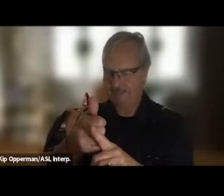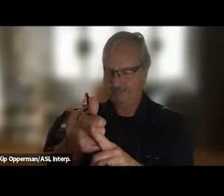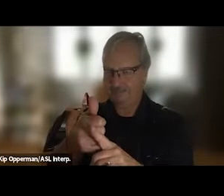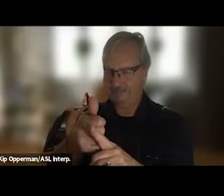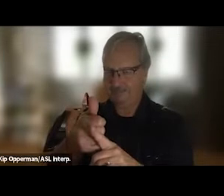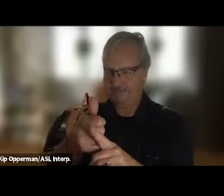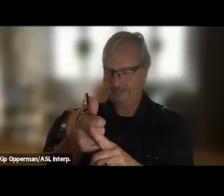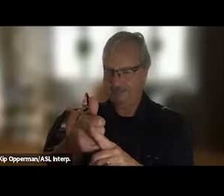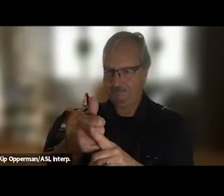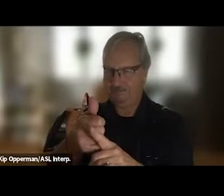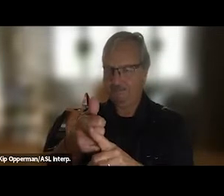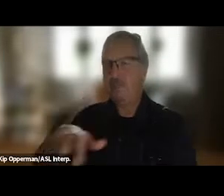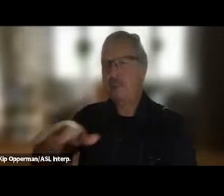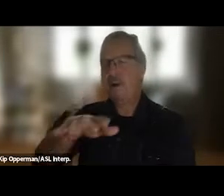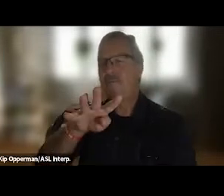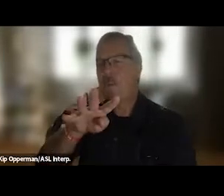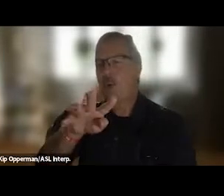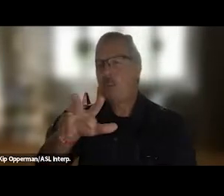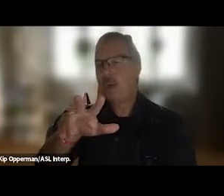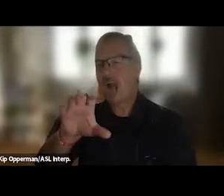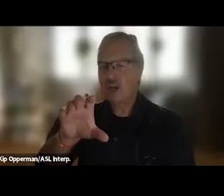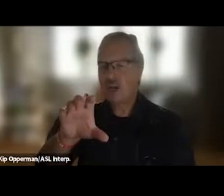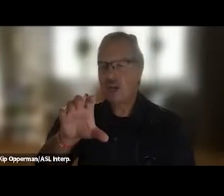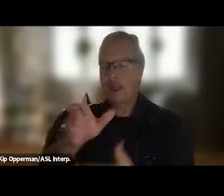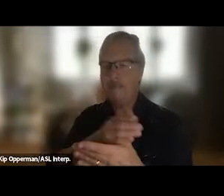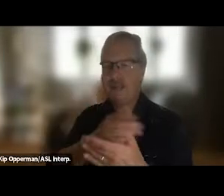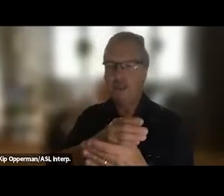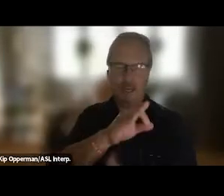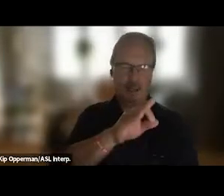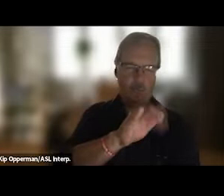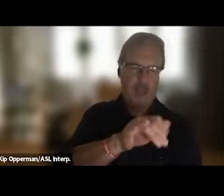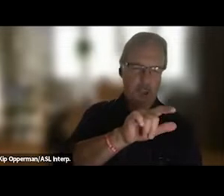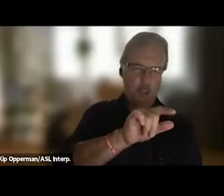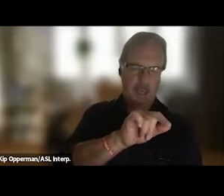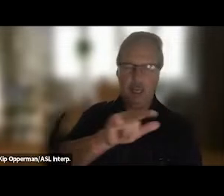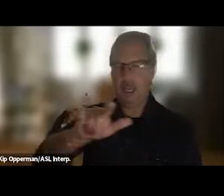About 4,300 between FY 20 and 21 were placed on buprenorphine.